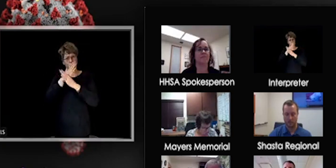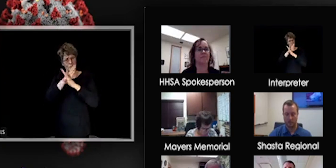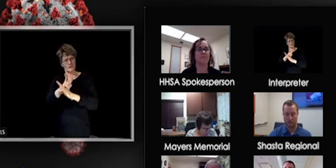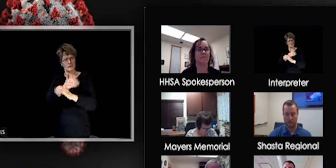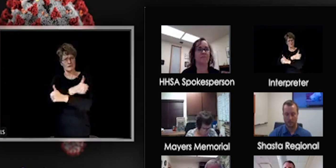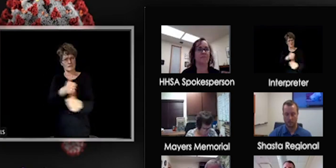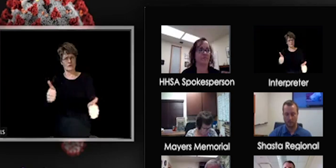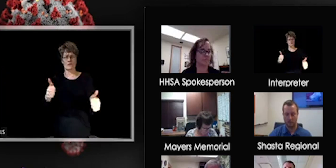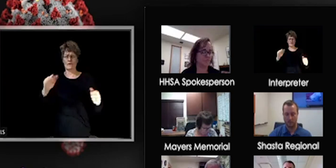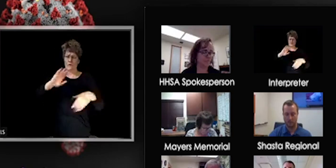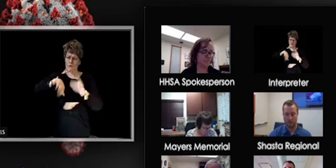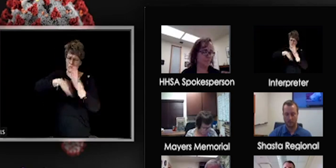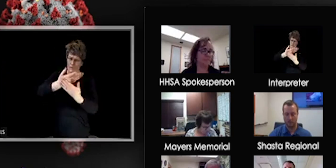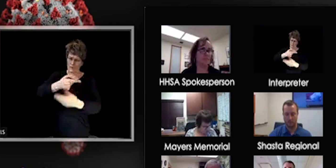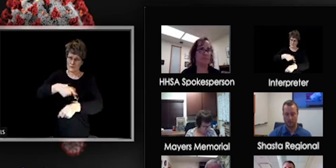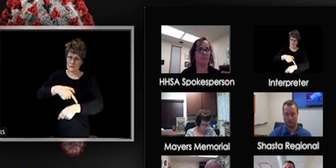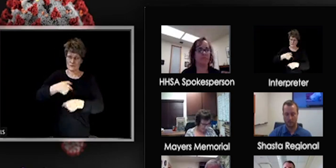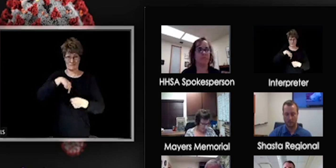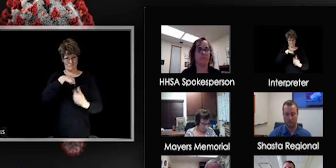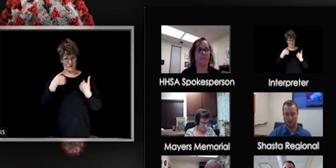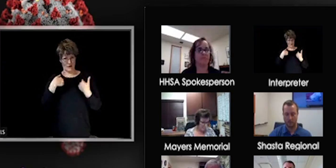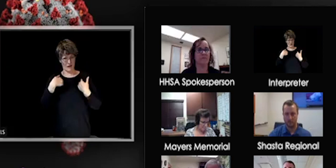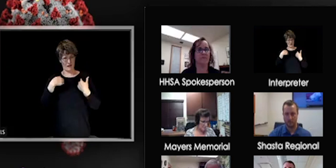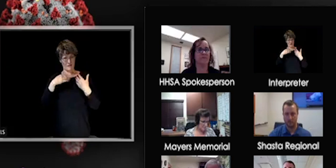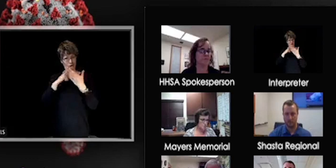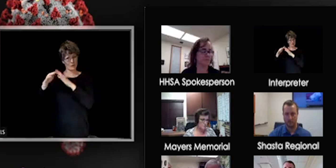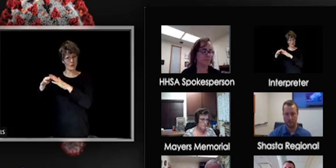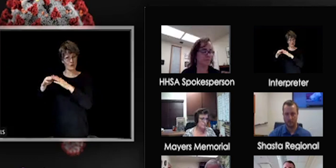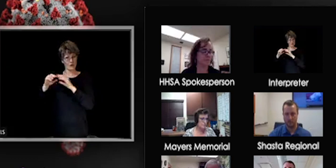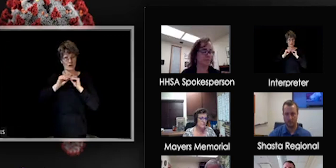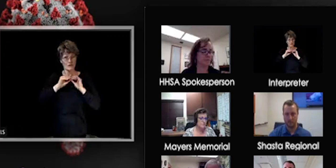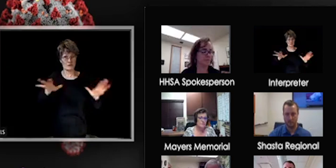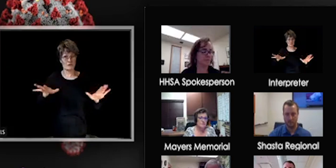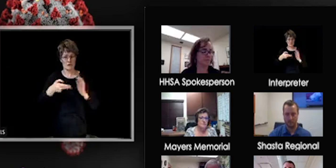we have community transmission, which means anybody you come across in the community can